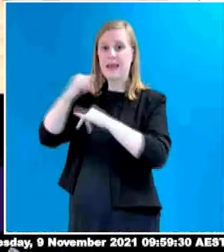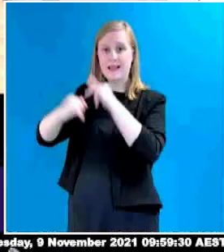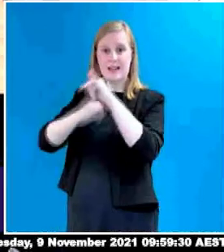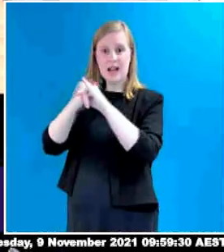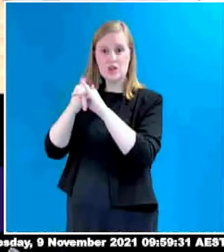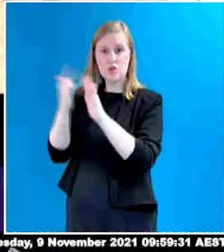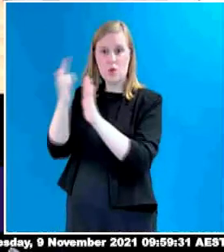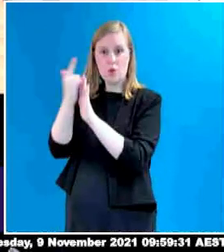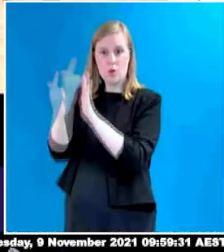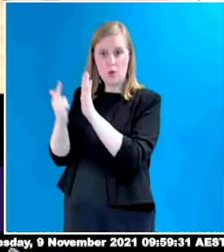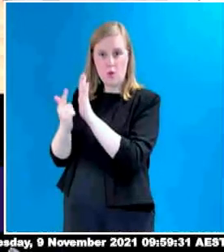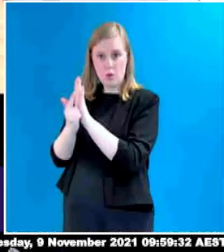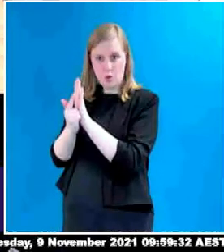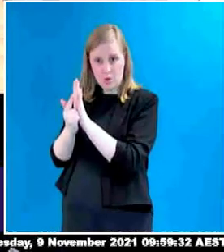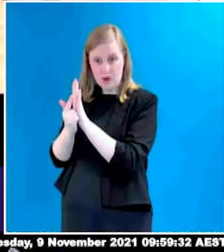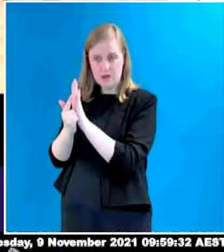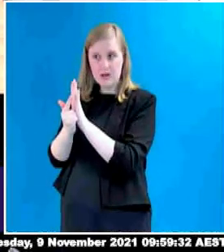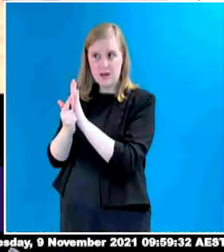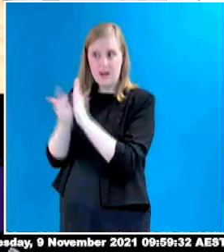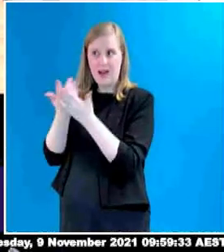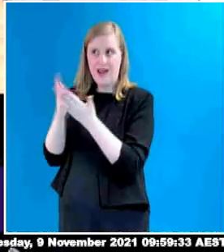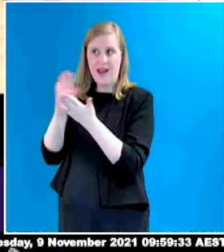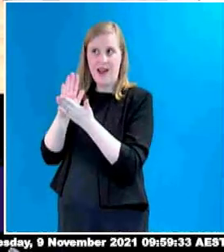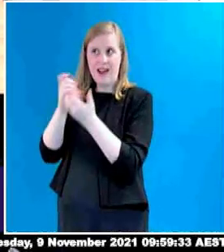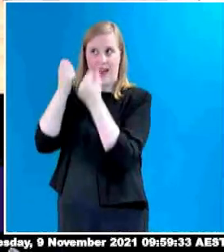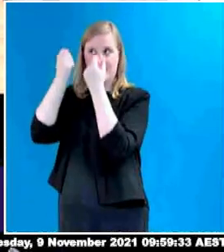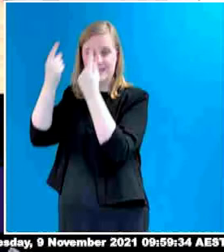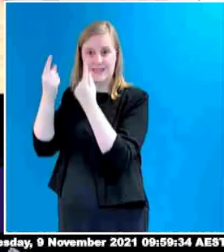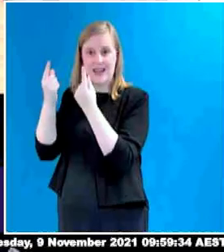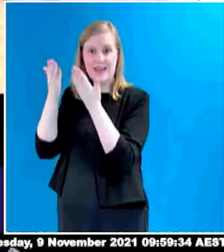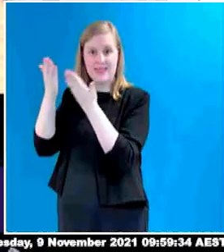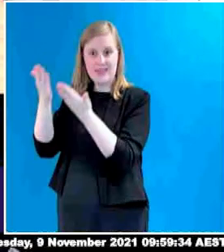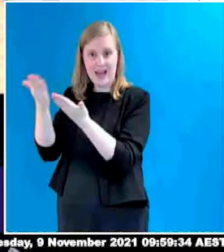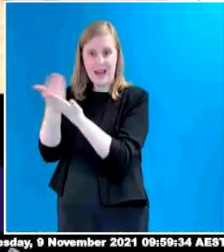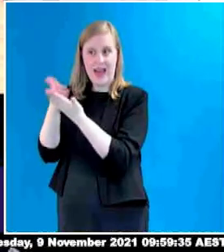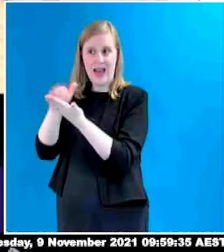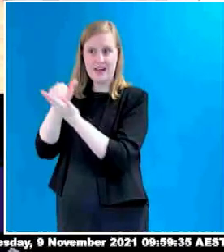infringes section 16(2), such as the law of defamation?